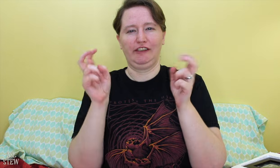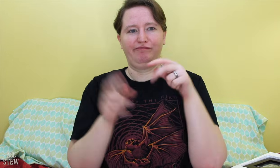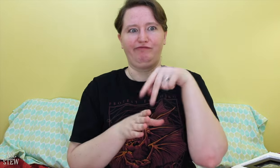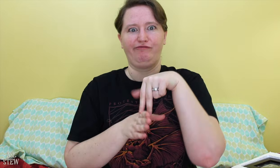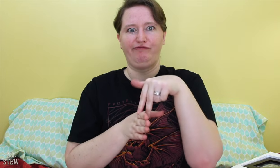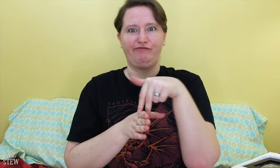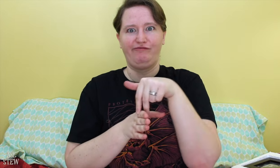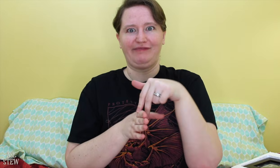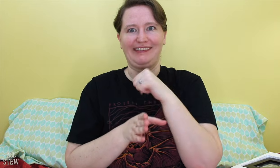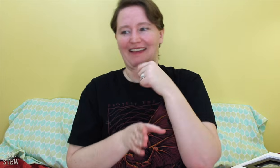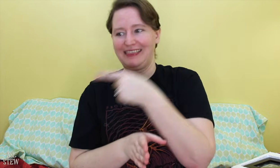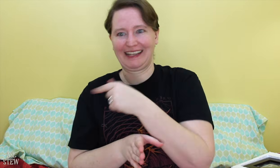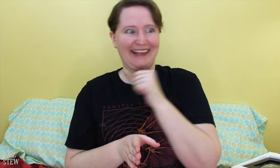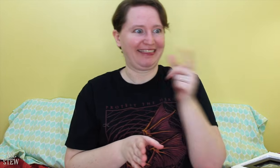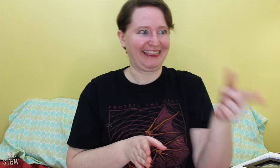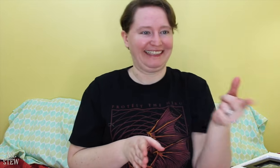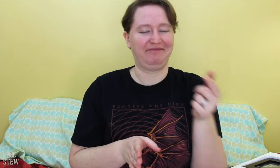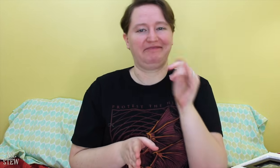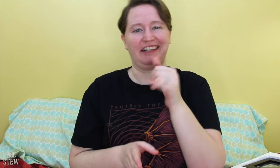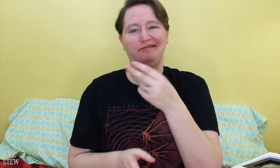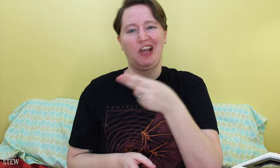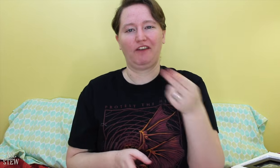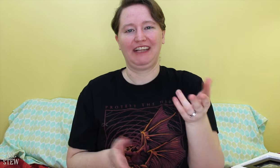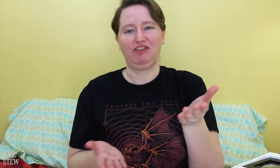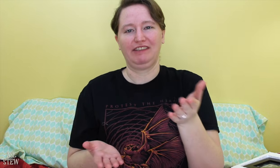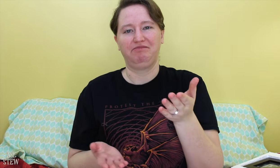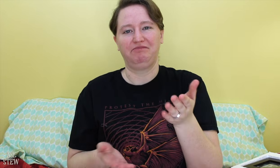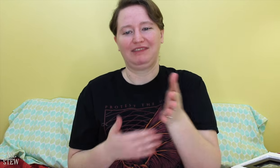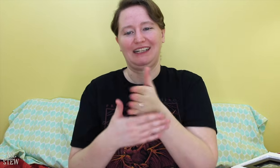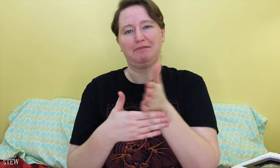You could say a "fencer" so to speak. They're not this way or that way.